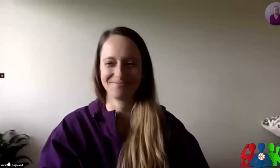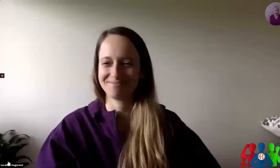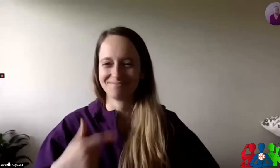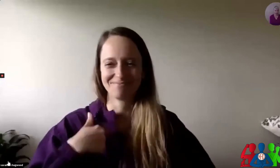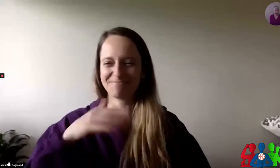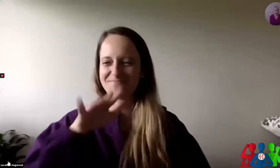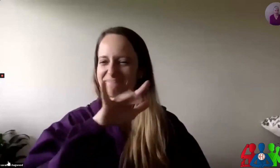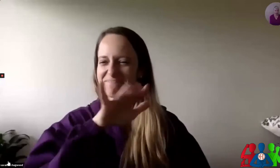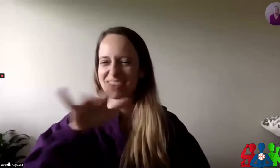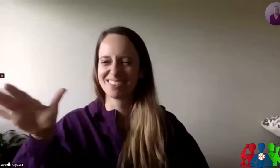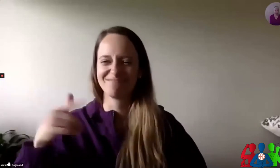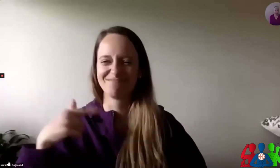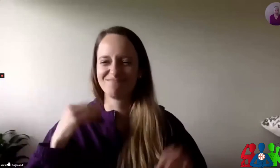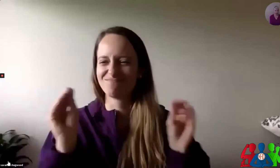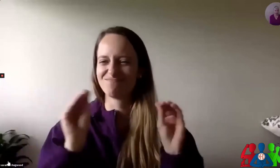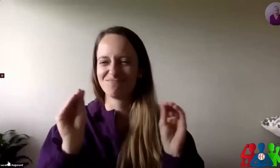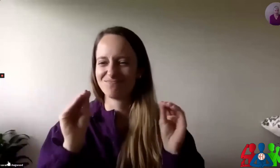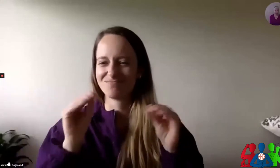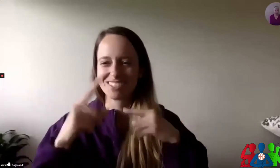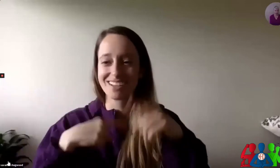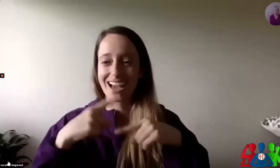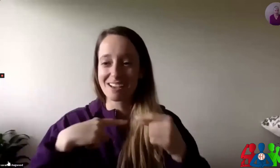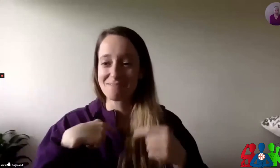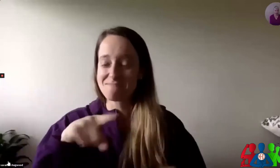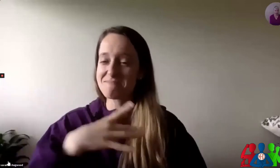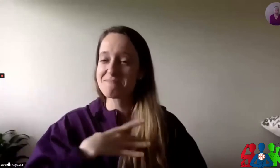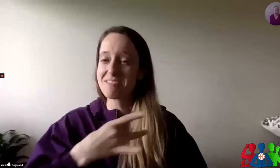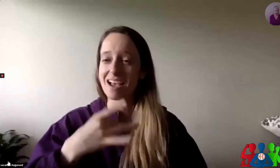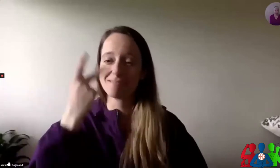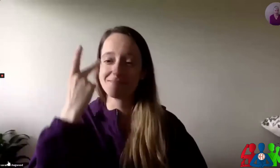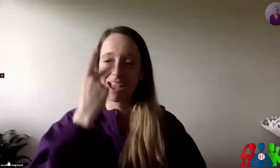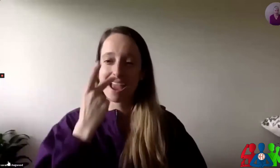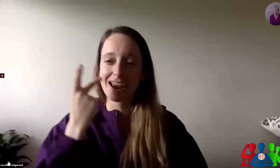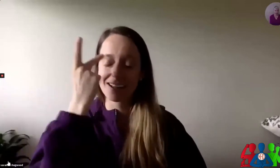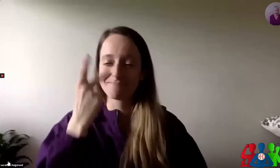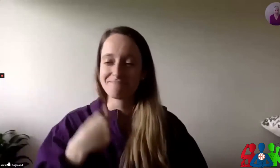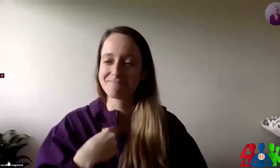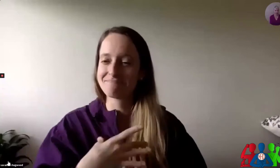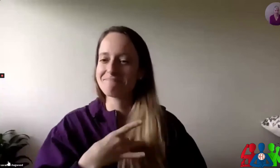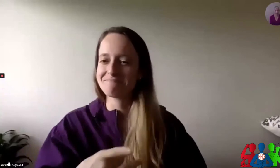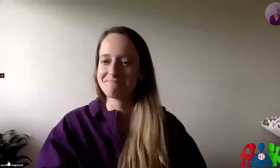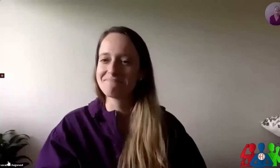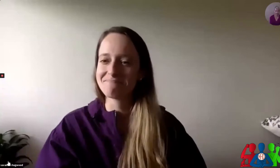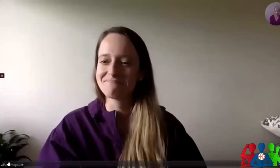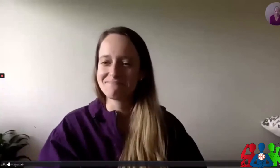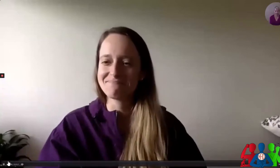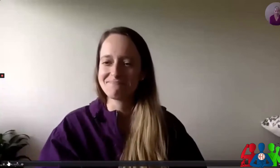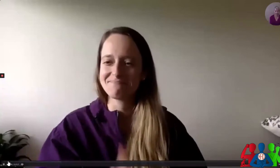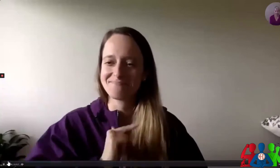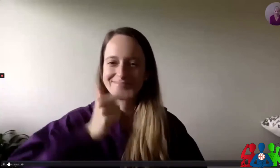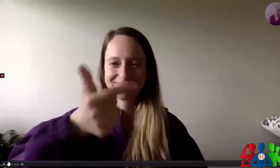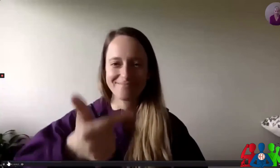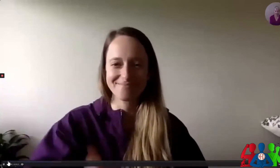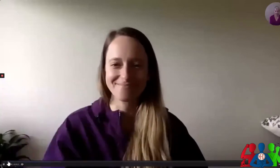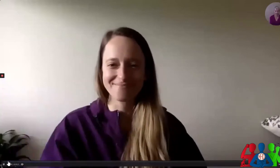I just finger spell panda, although I like the sign panda around the eye.